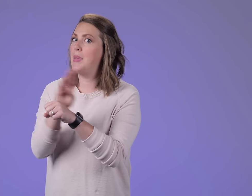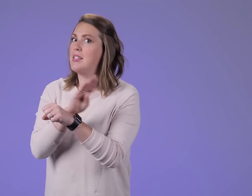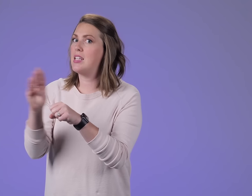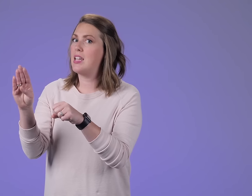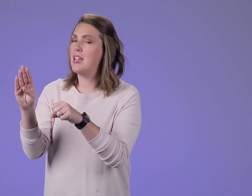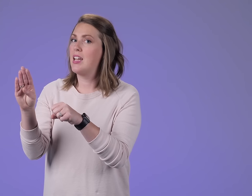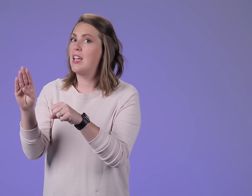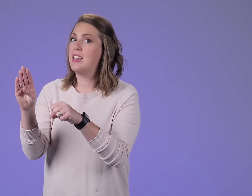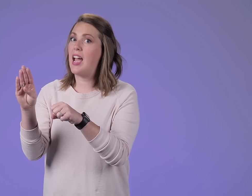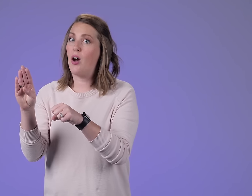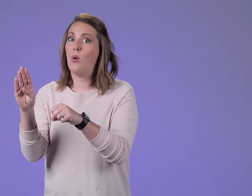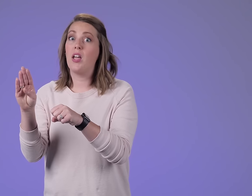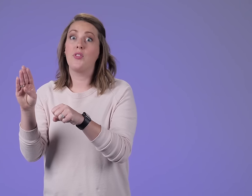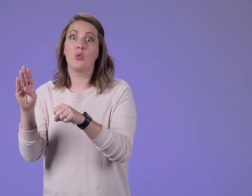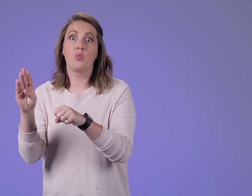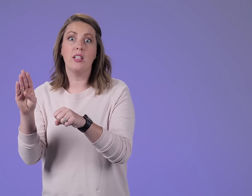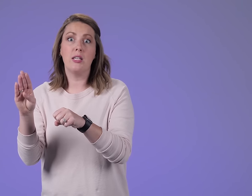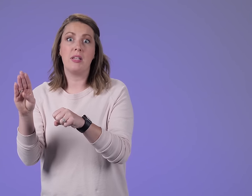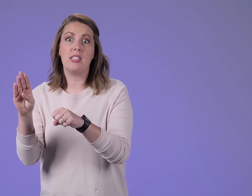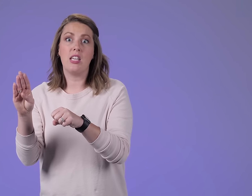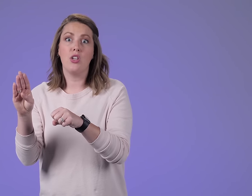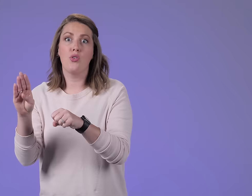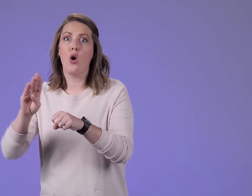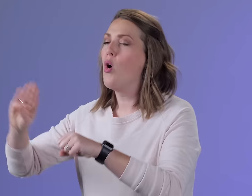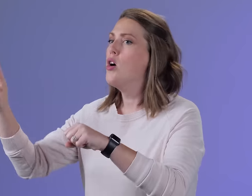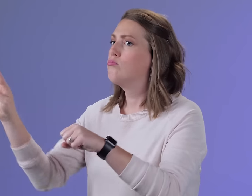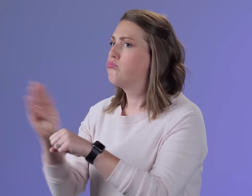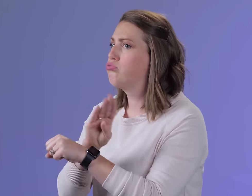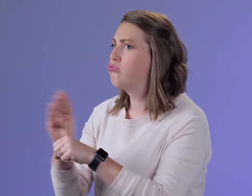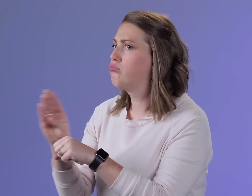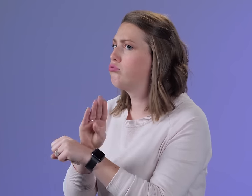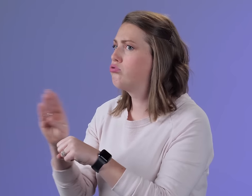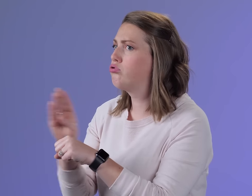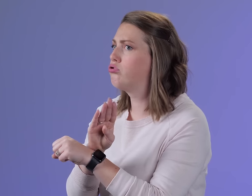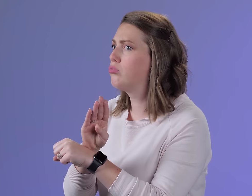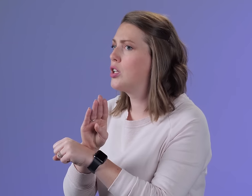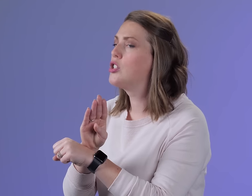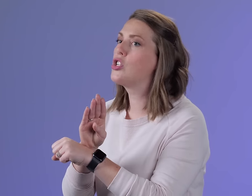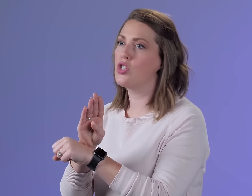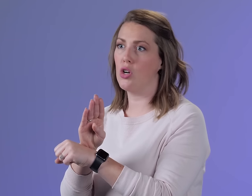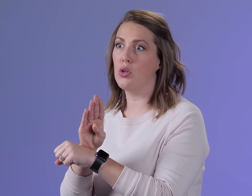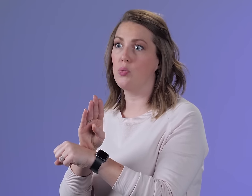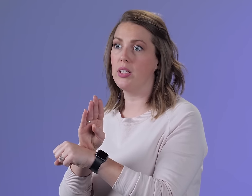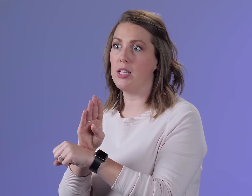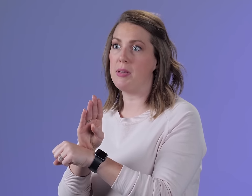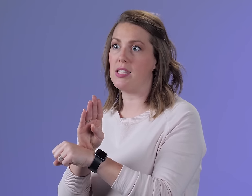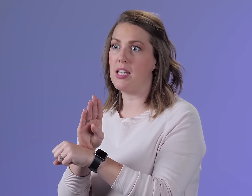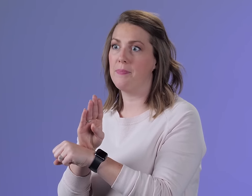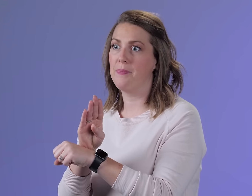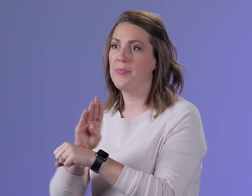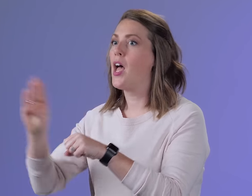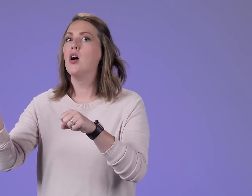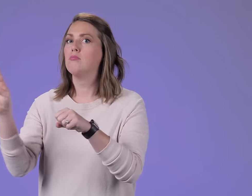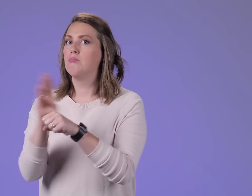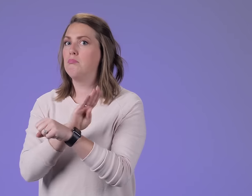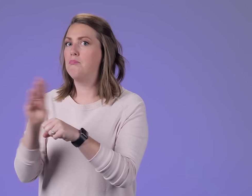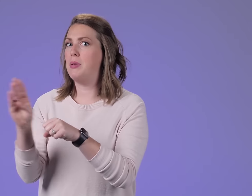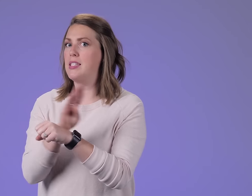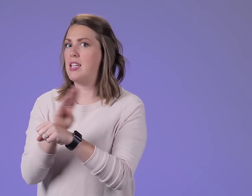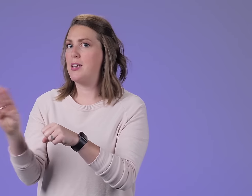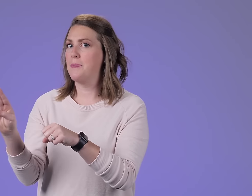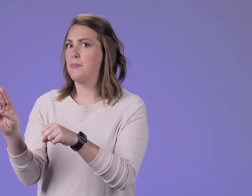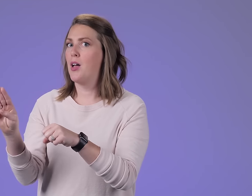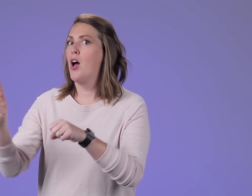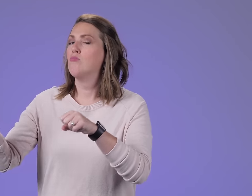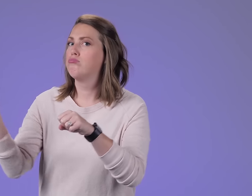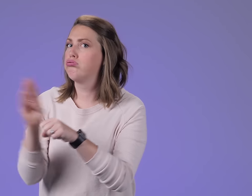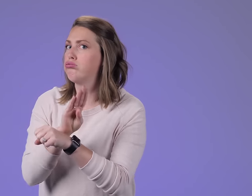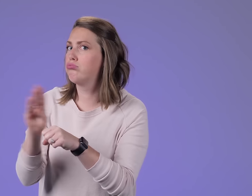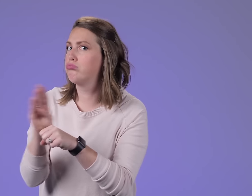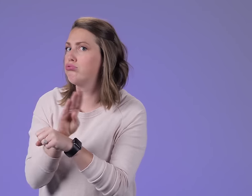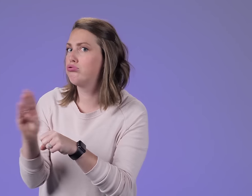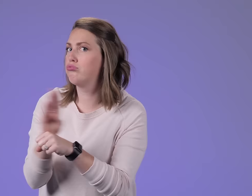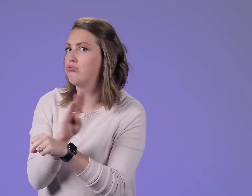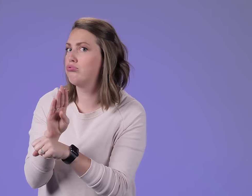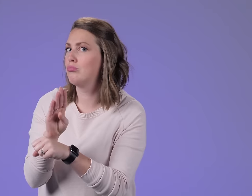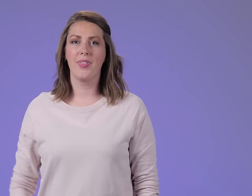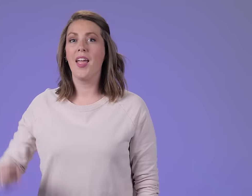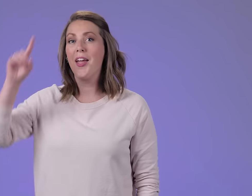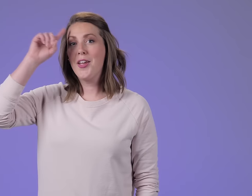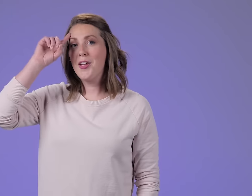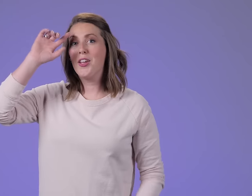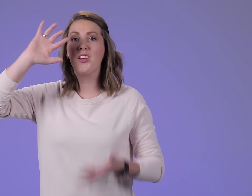'excited.' 'Fine, fine', your '5-hand' is coming right up to your chest 'fine'. 'Good